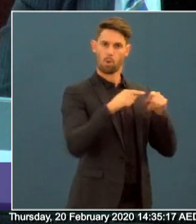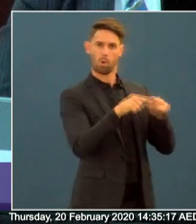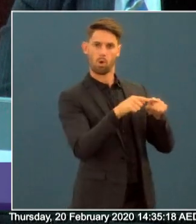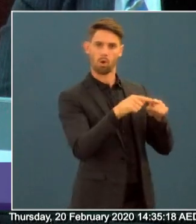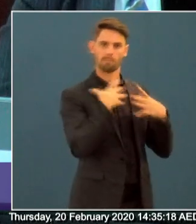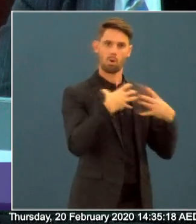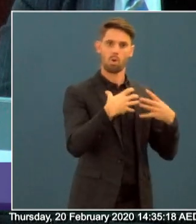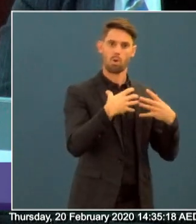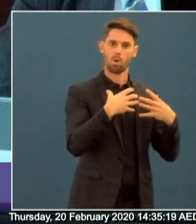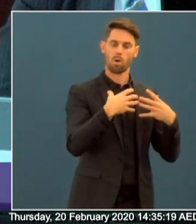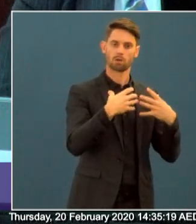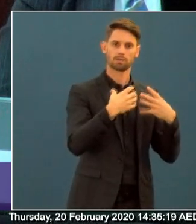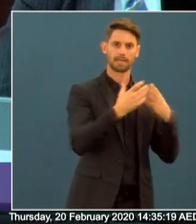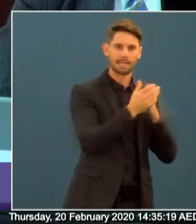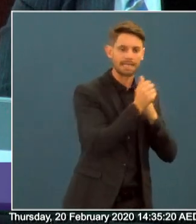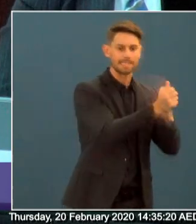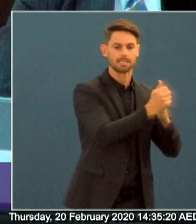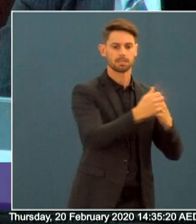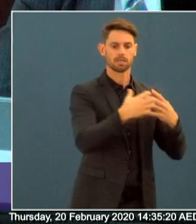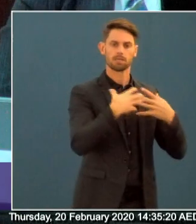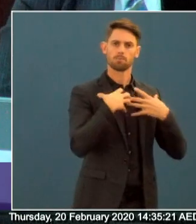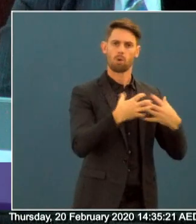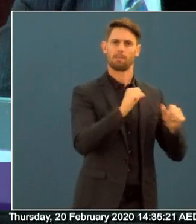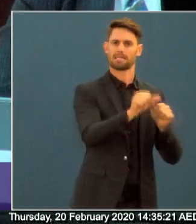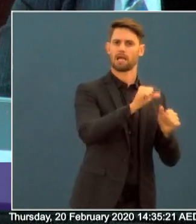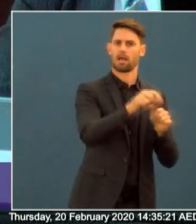Is this part of coming back to ensure an integrated or a interconnectedness